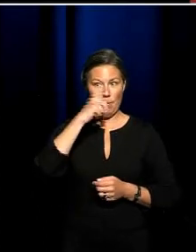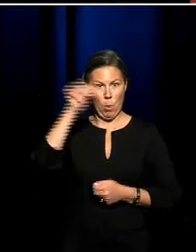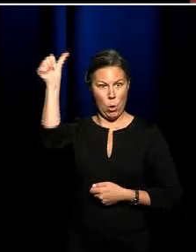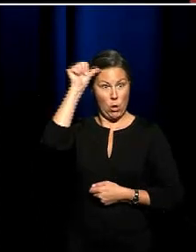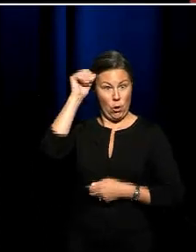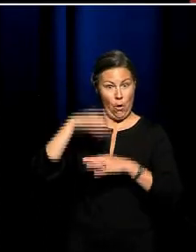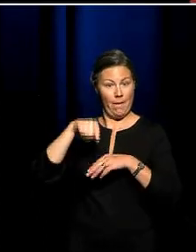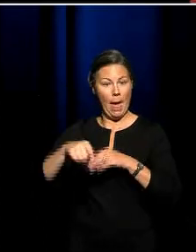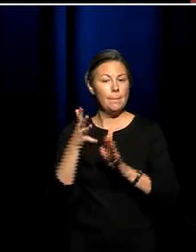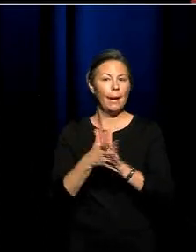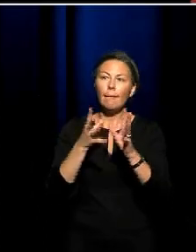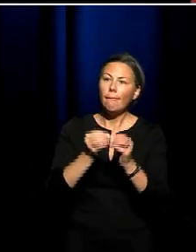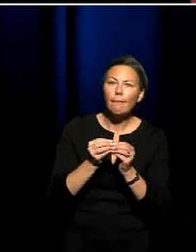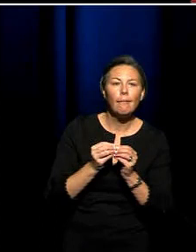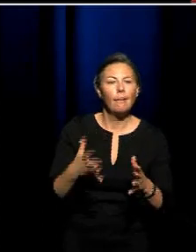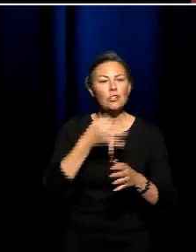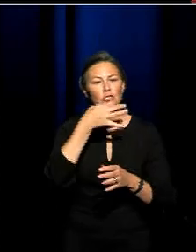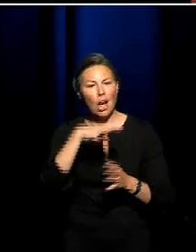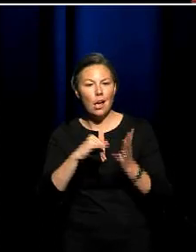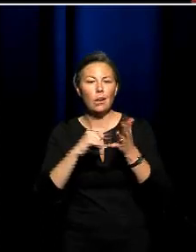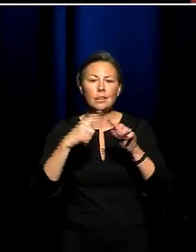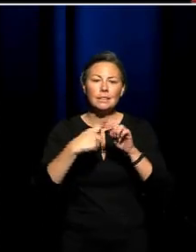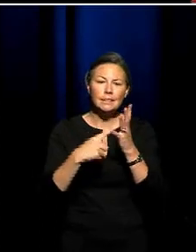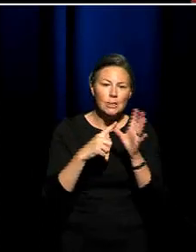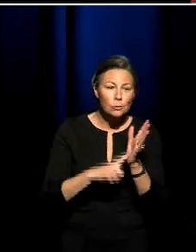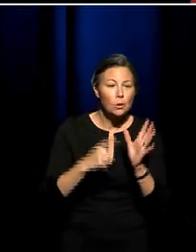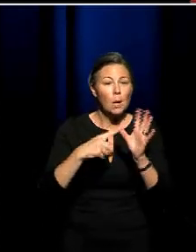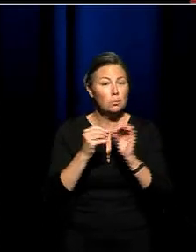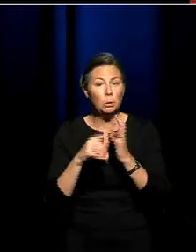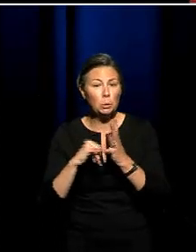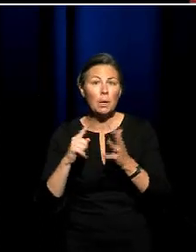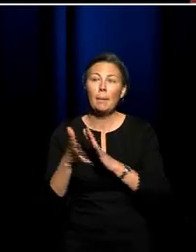but it is highly unlikely that anything remotely like what happened in so many